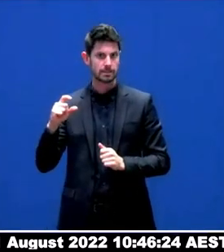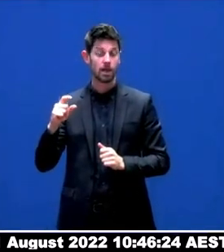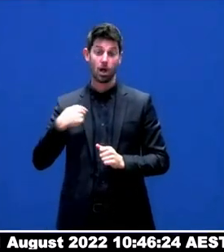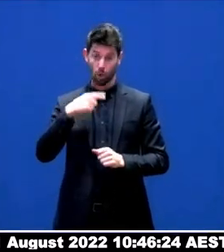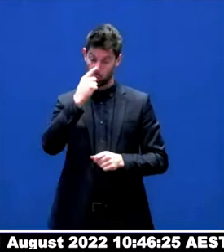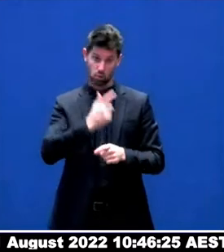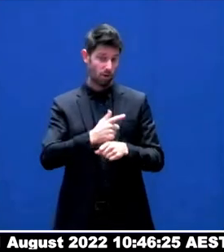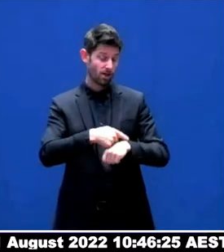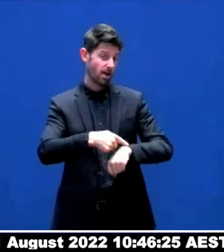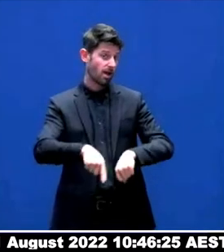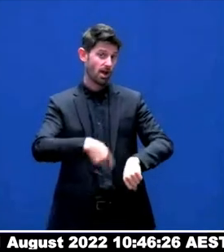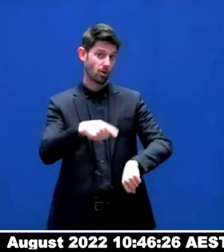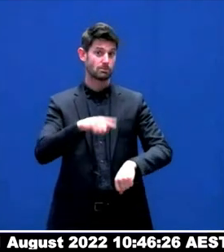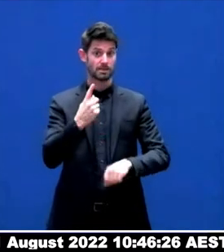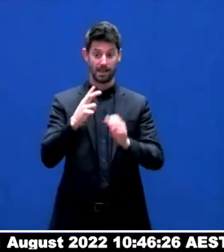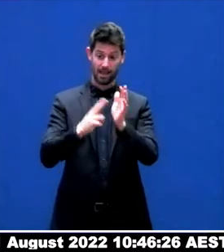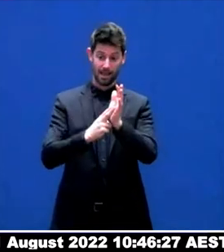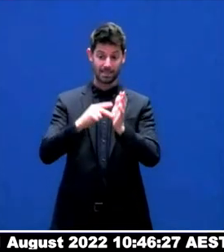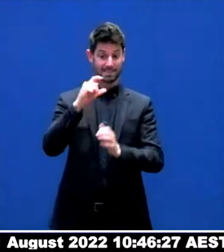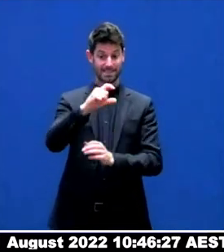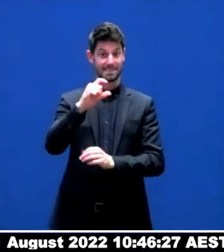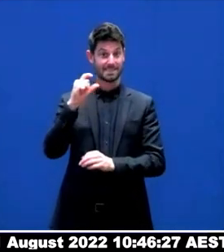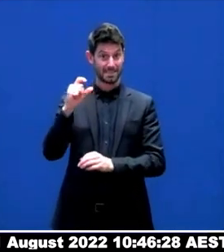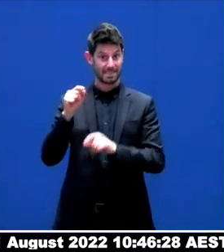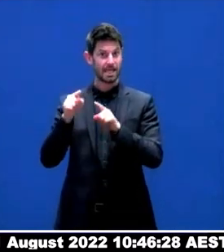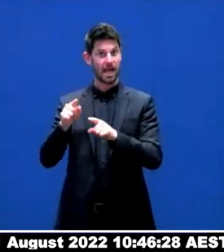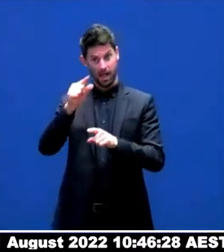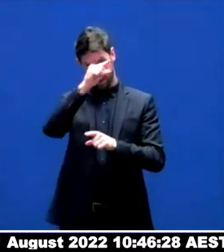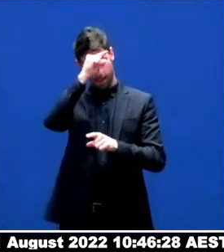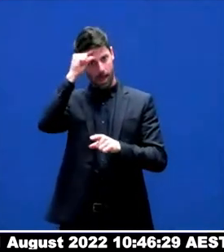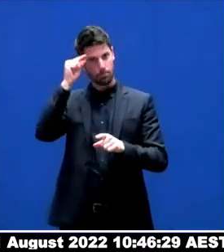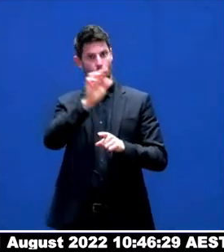but that's really a code designed to get a national approach to the way in which